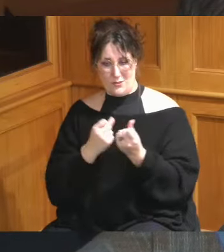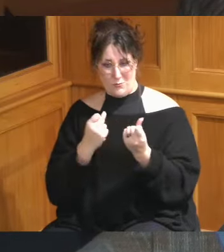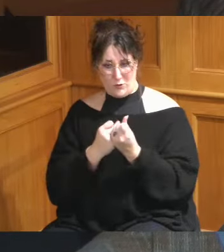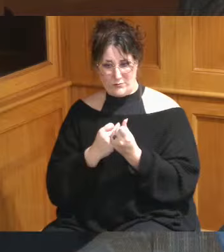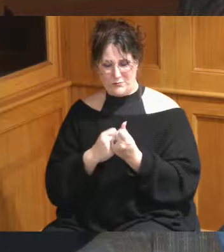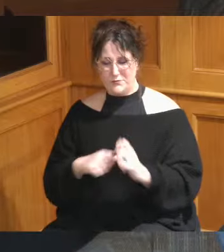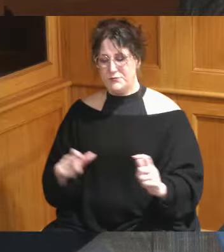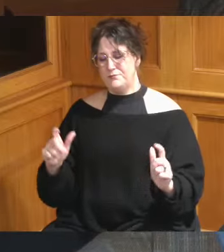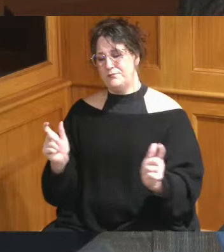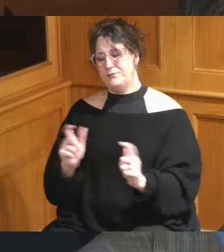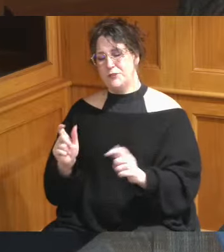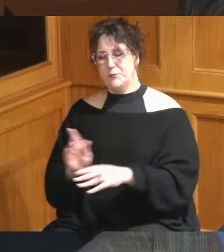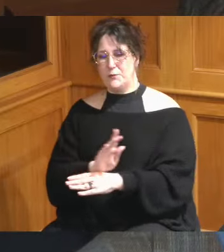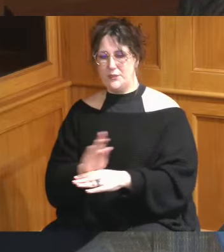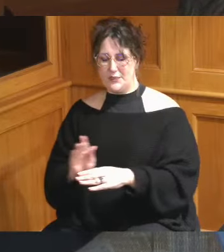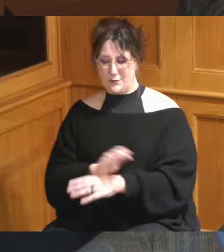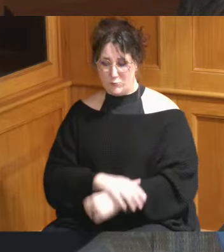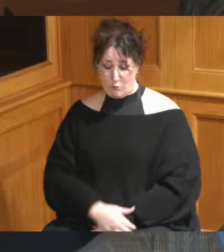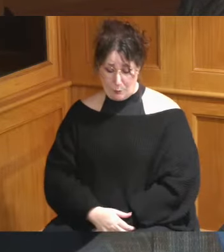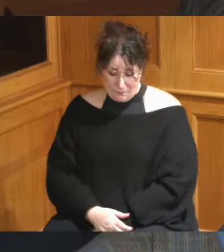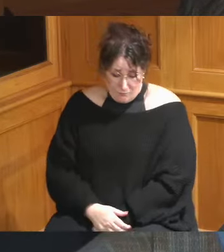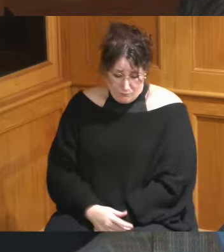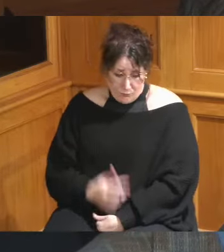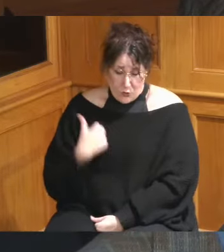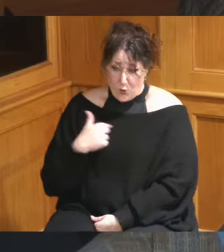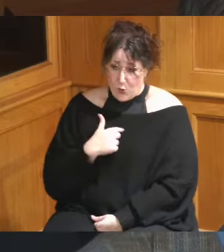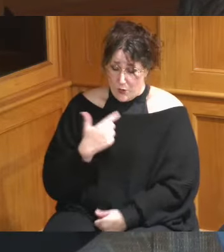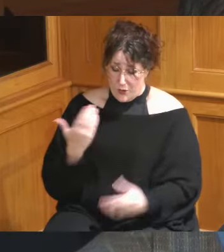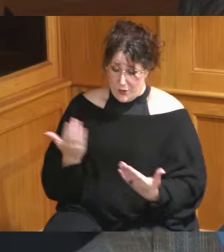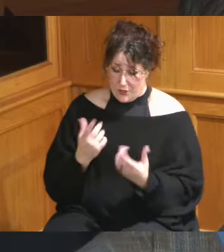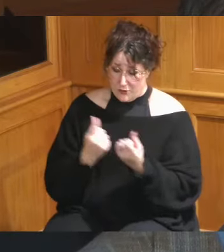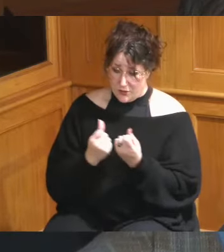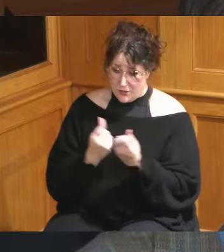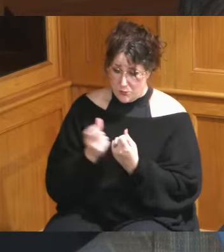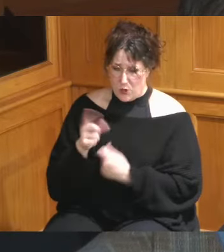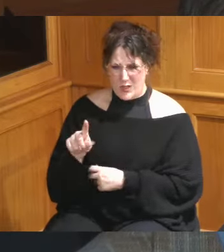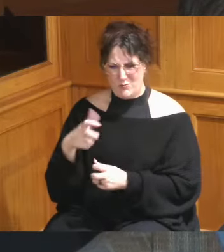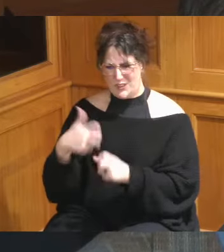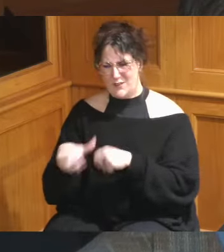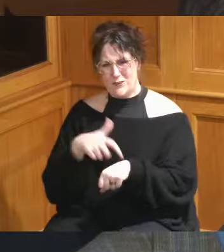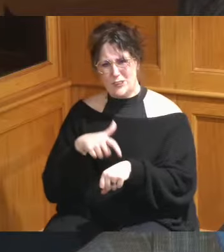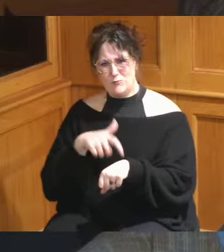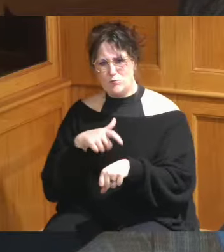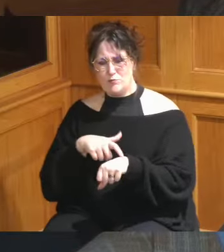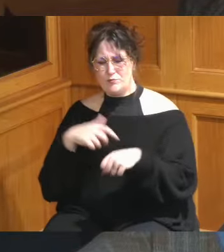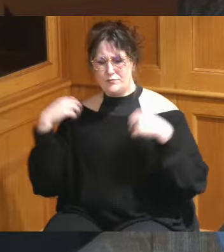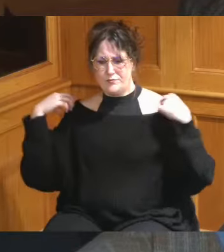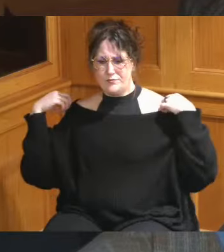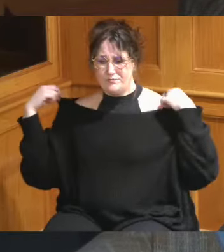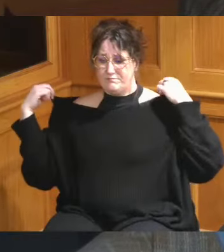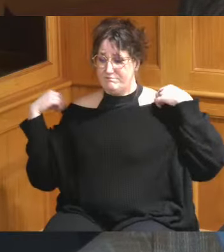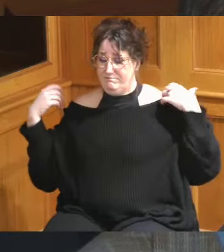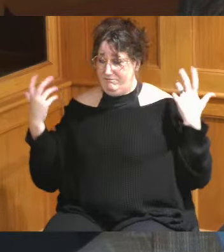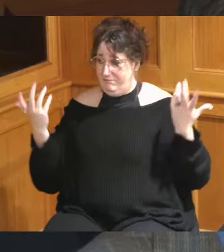businesses now we were there to help them in their toughest times but the times are still tough.